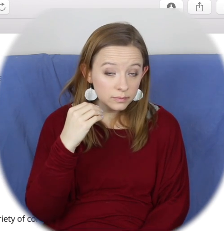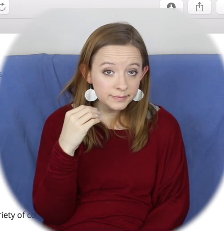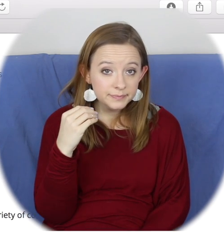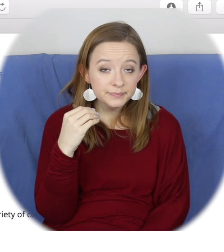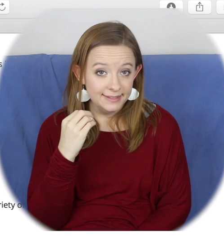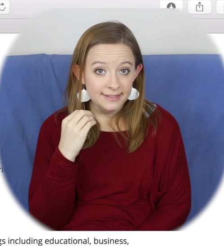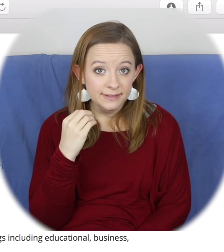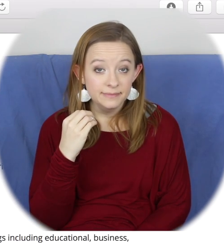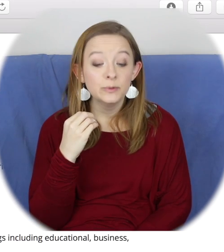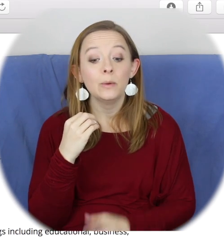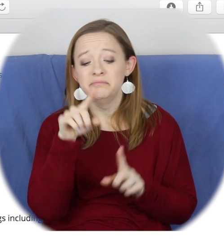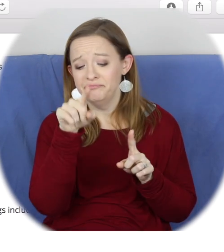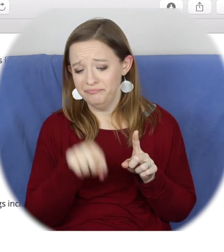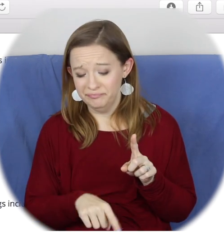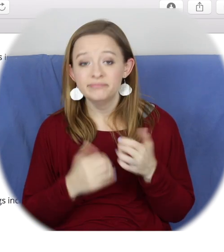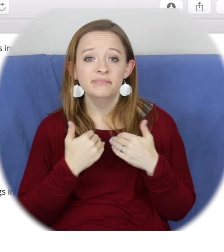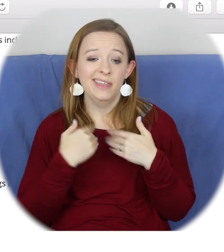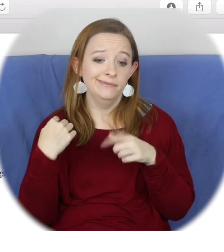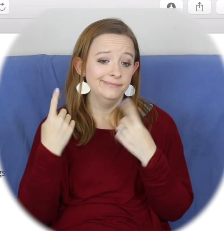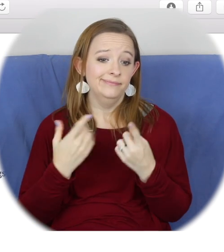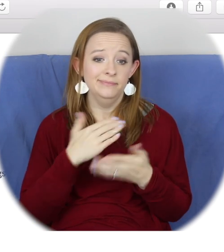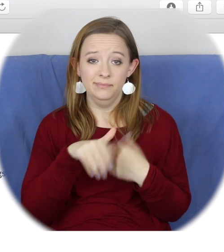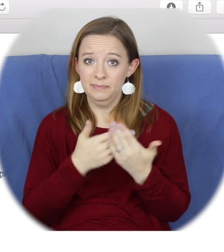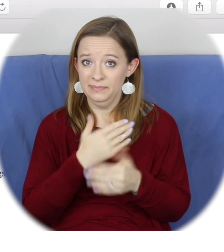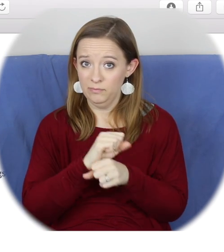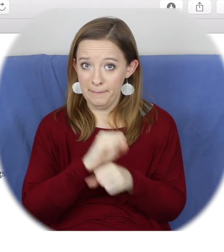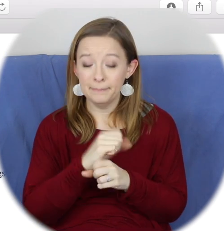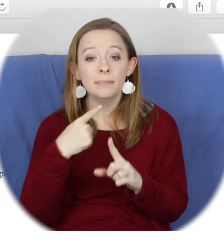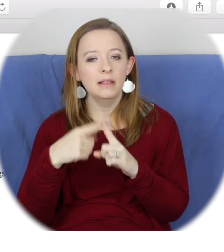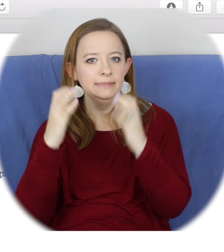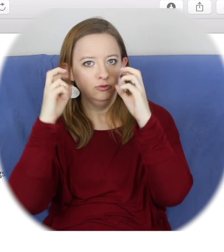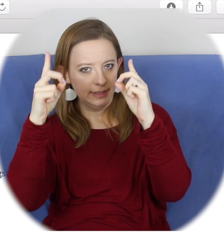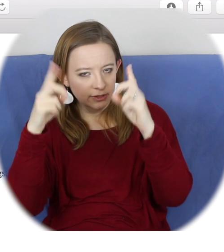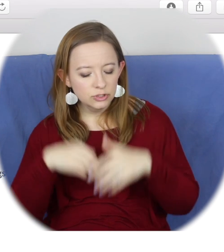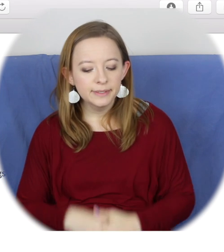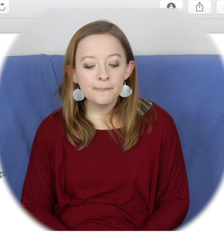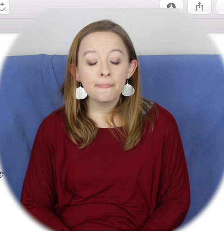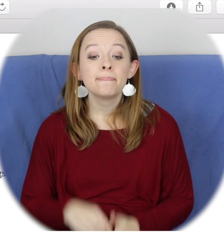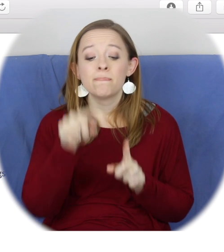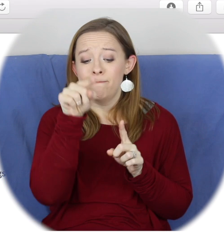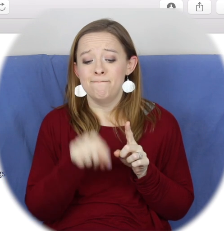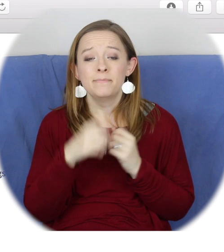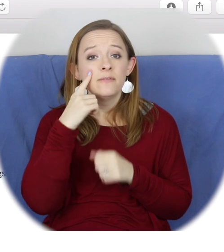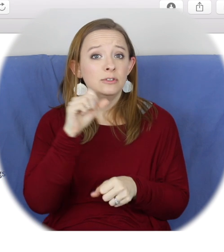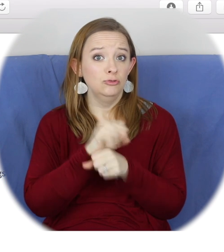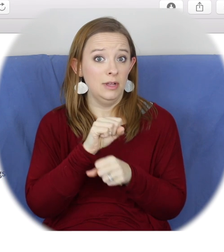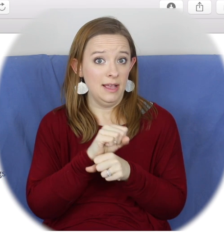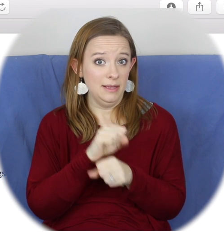So, as you can see I just have all my jobs and my education. So, on the jobs here as you can see